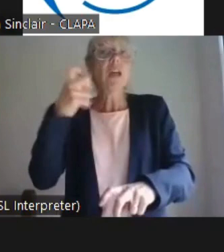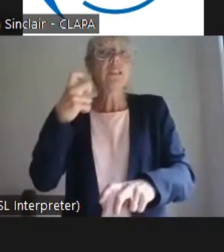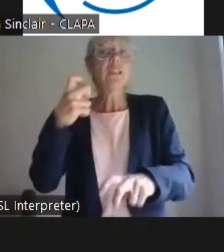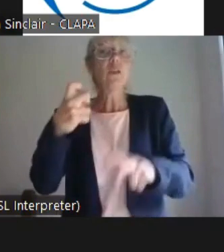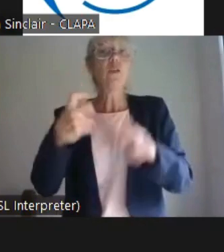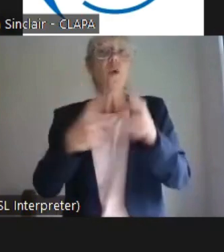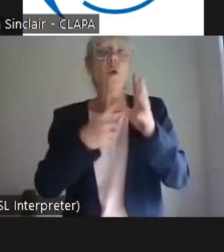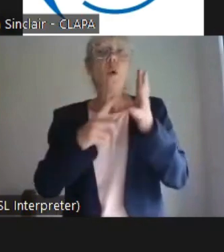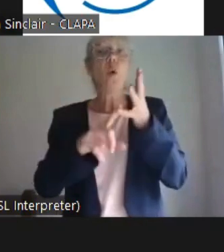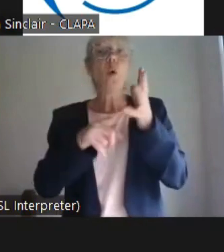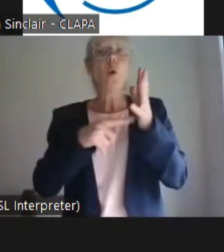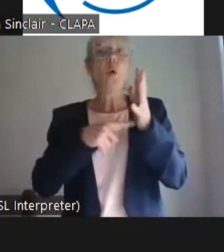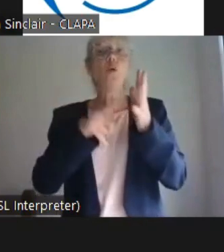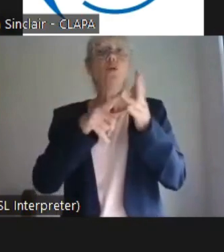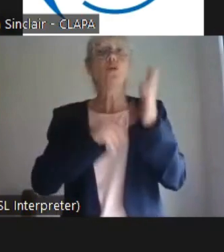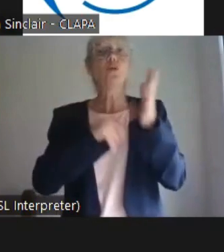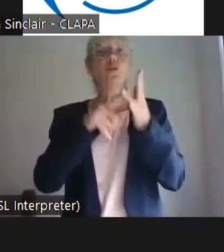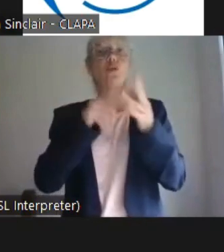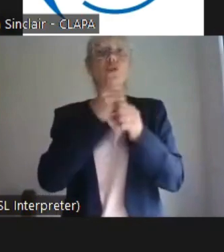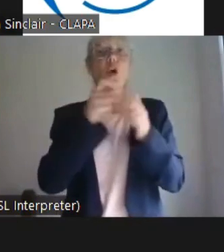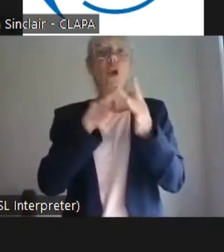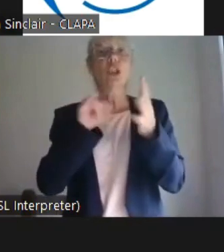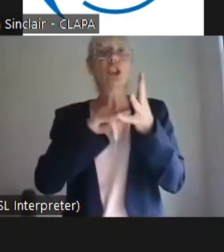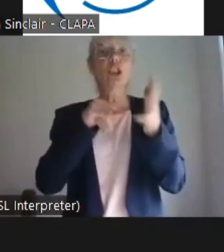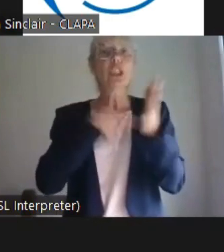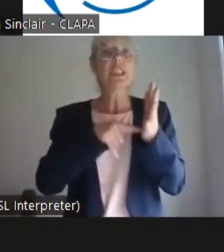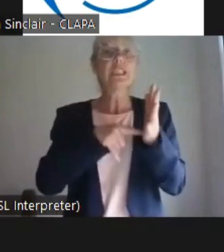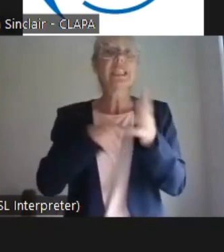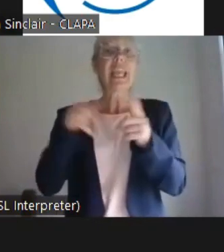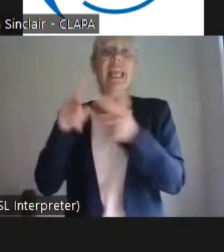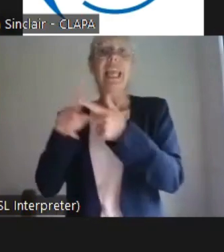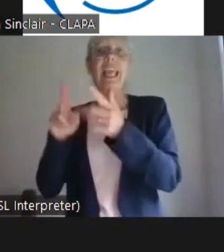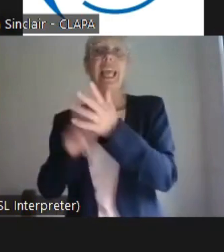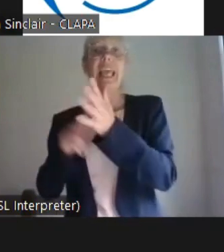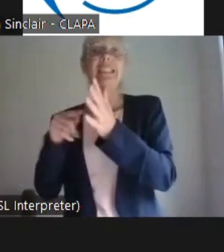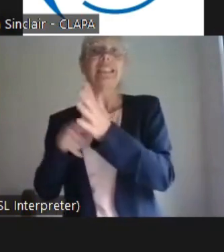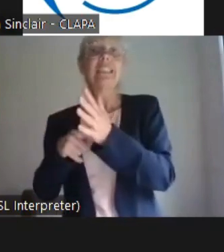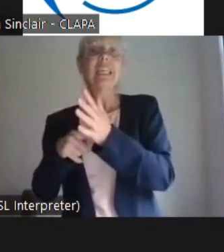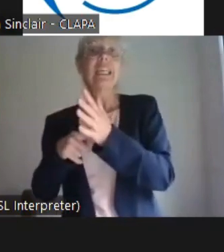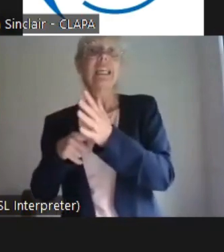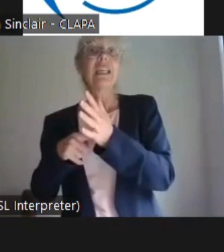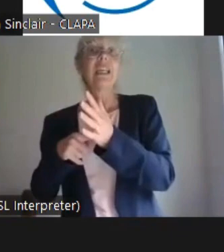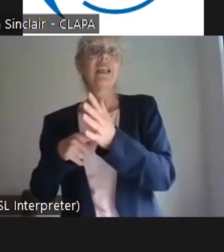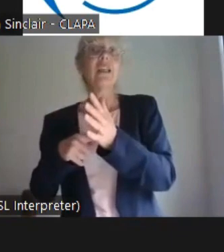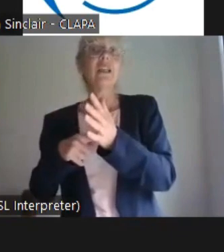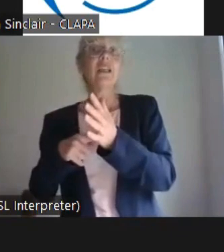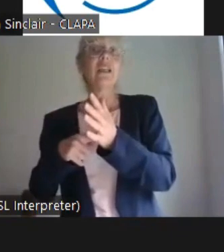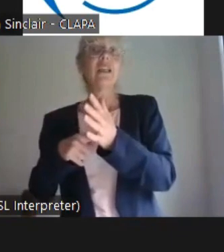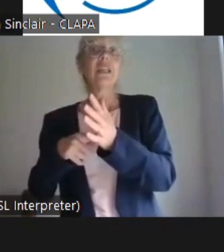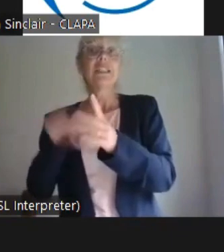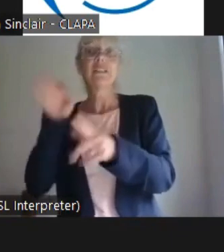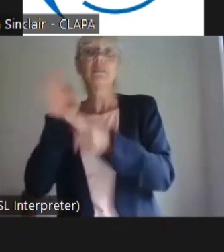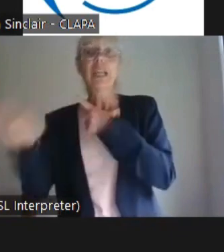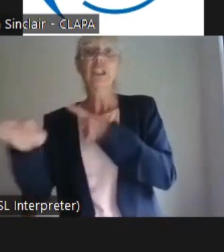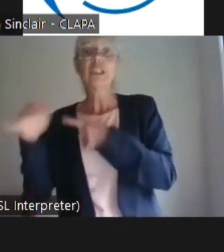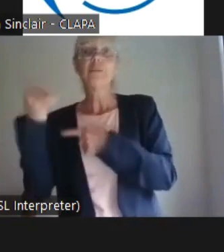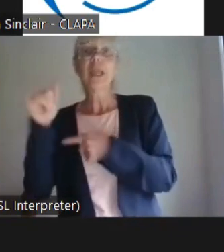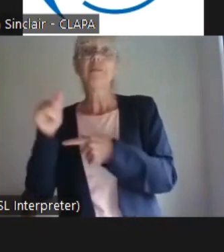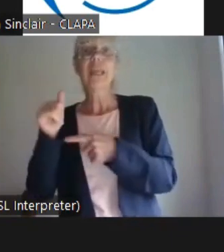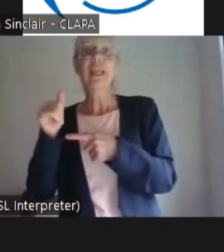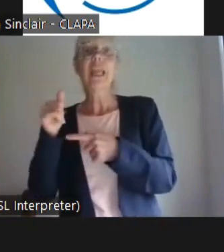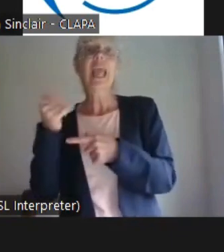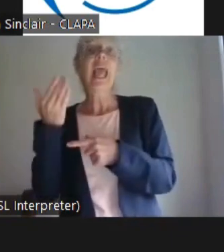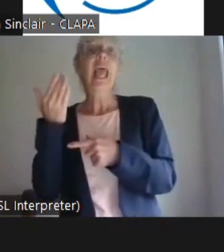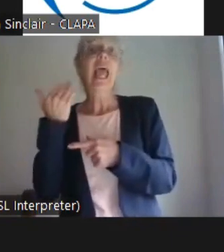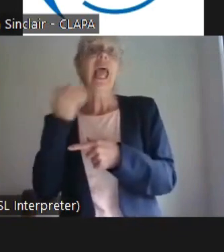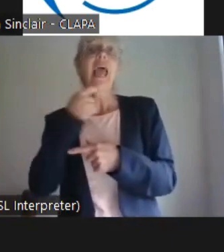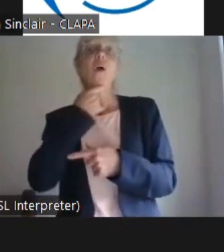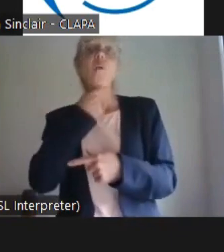ENT surgeons might be um specialize in let's say Airways they main specialism is Airways obviously